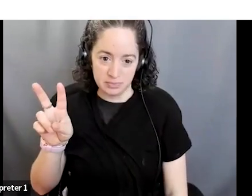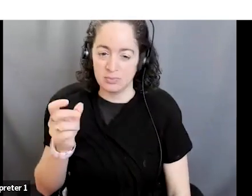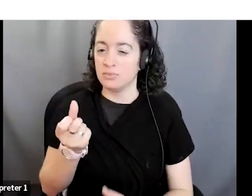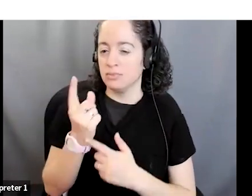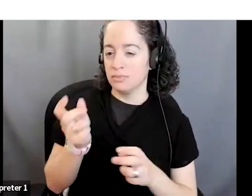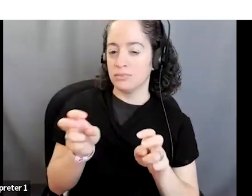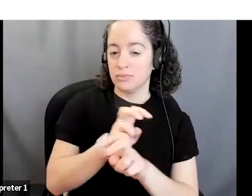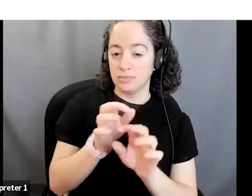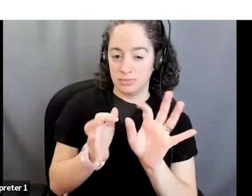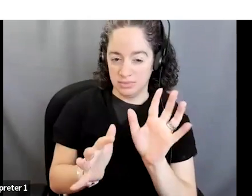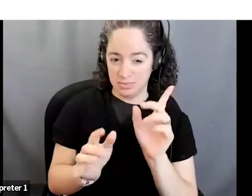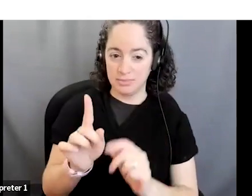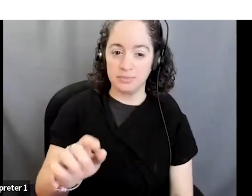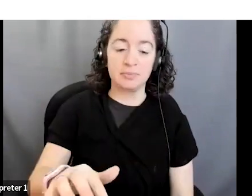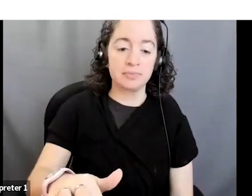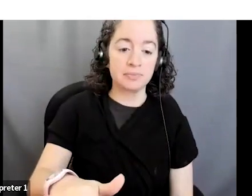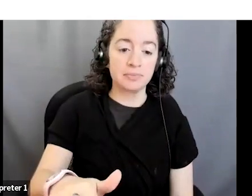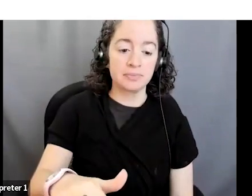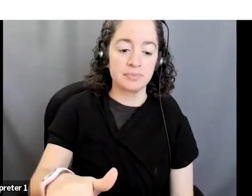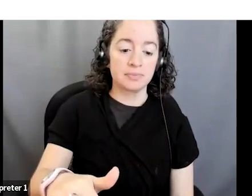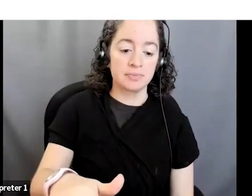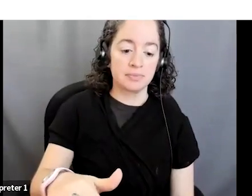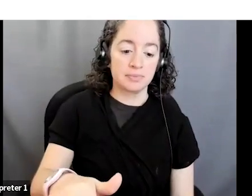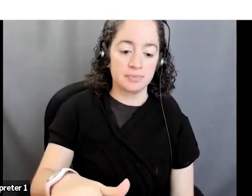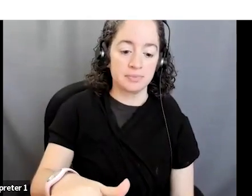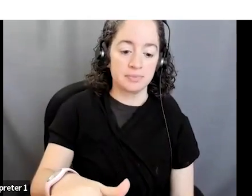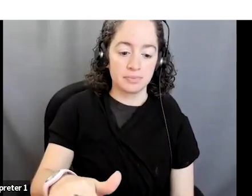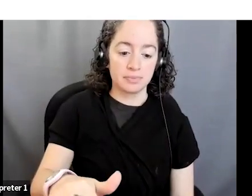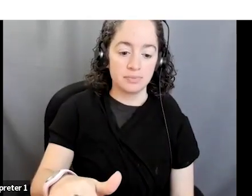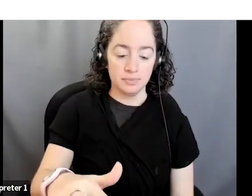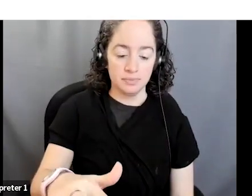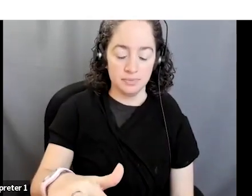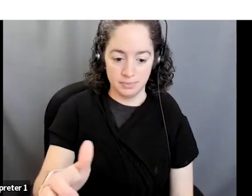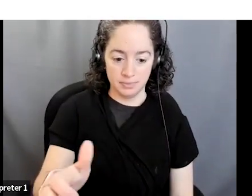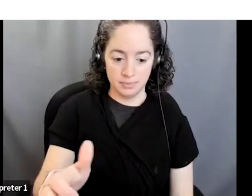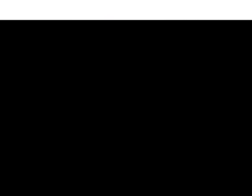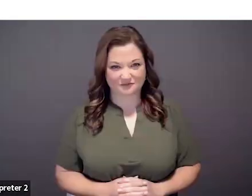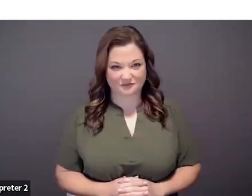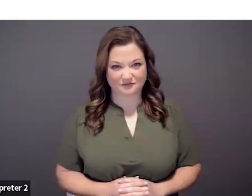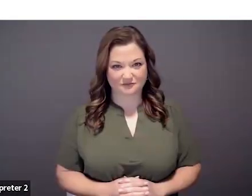In evidence of easier forms get filled out, Equalize Digital had recently overhauled